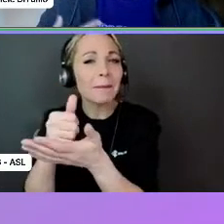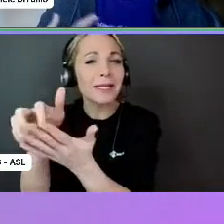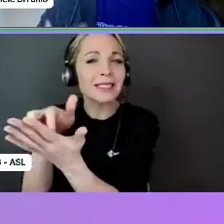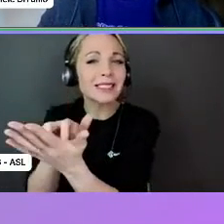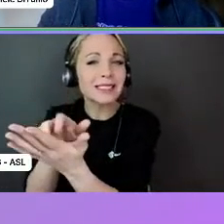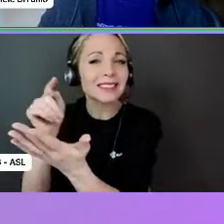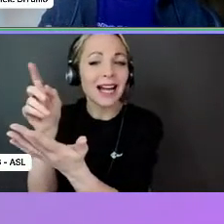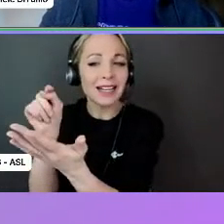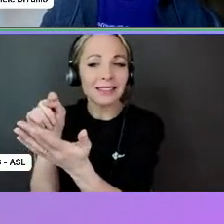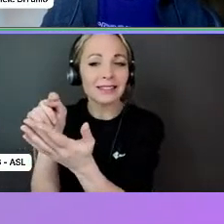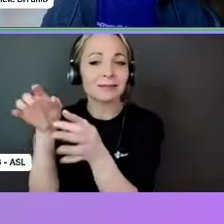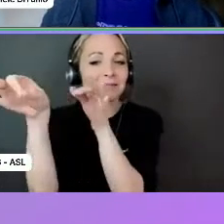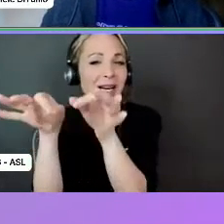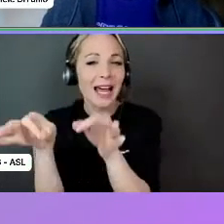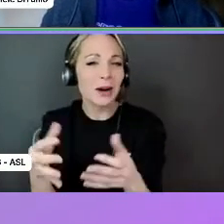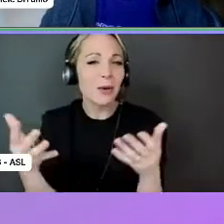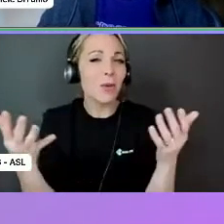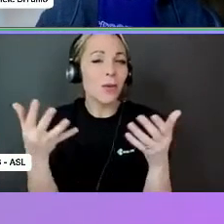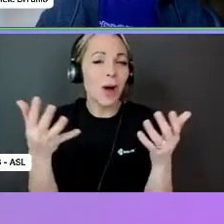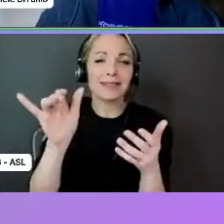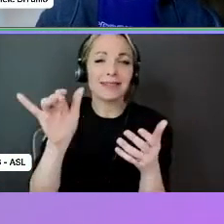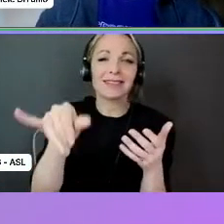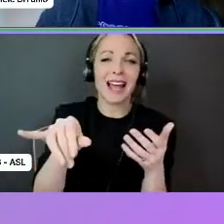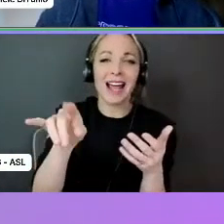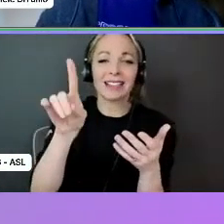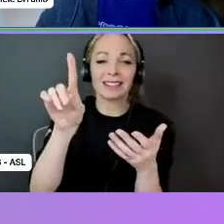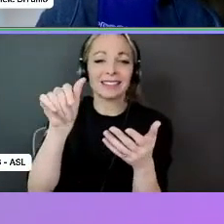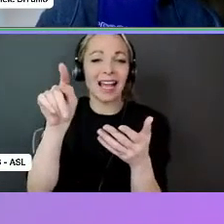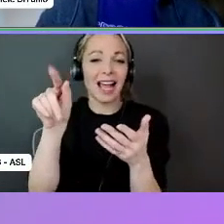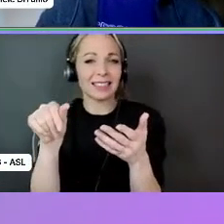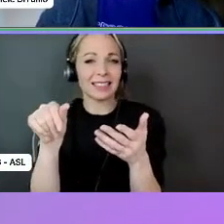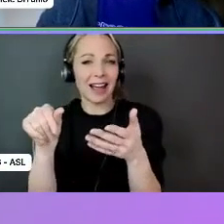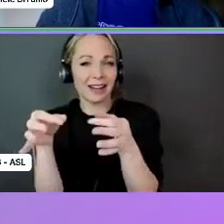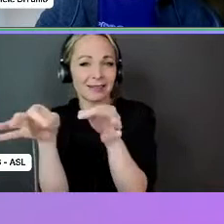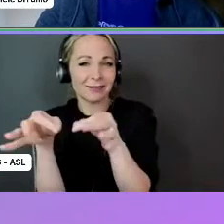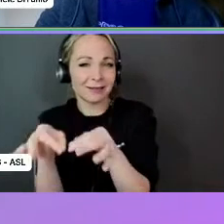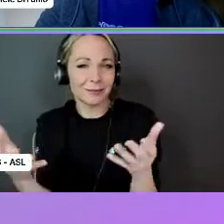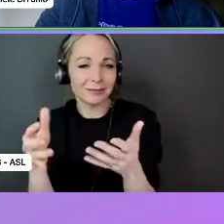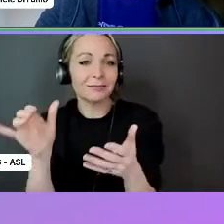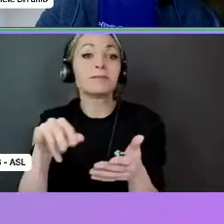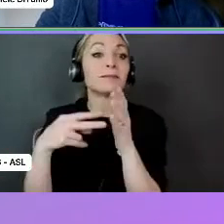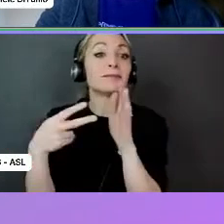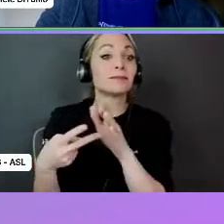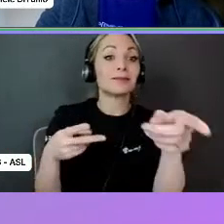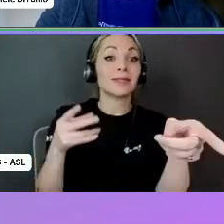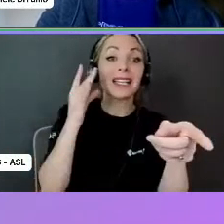want to include help text that indicates the valid data format is so that users don't have to guess. So for my